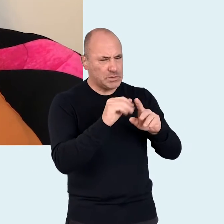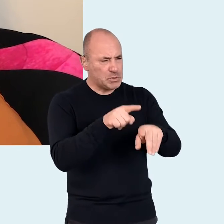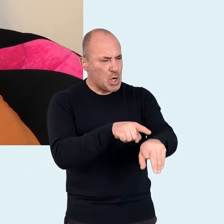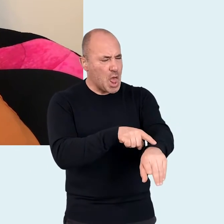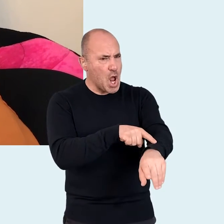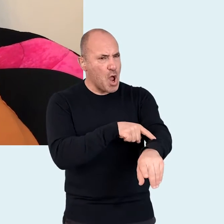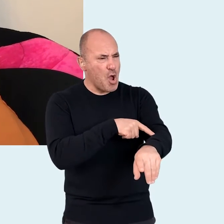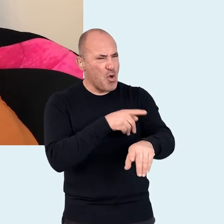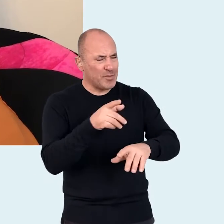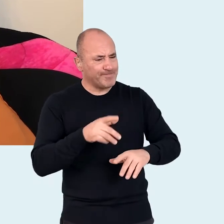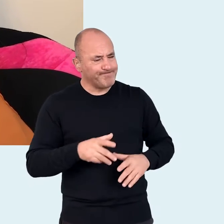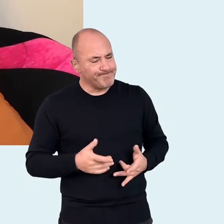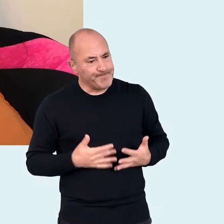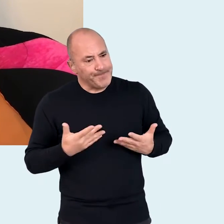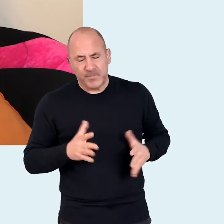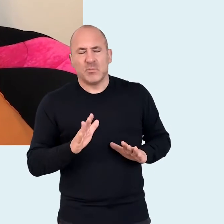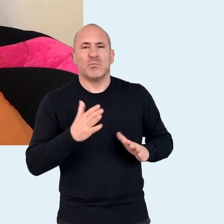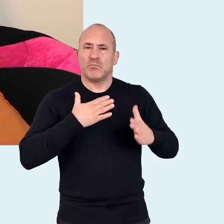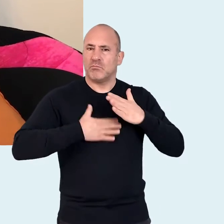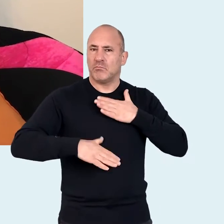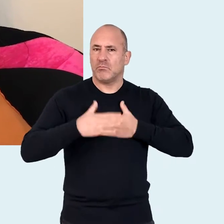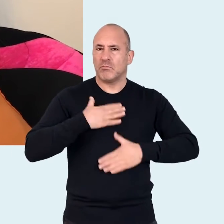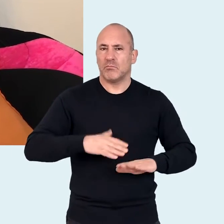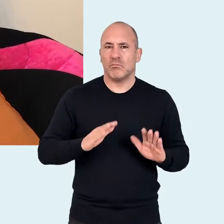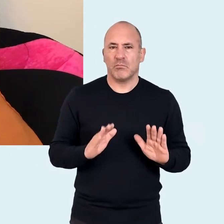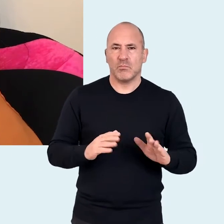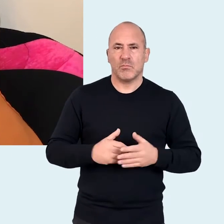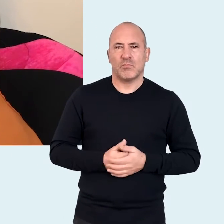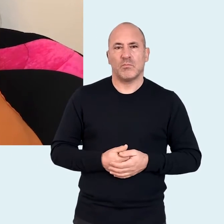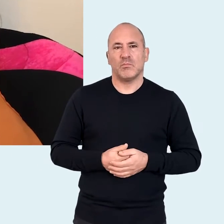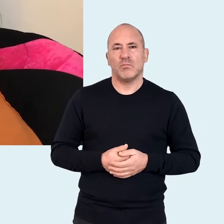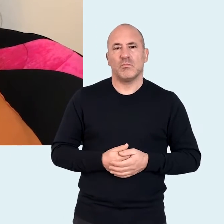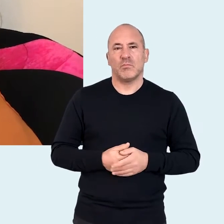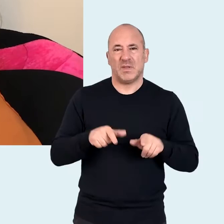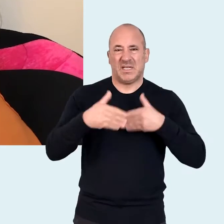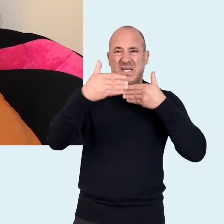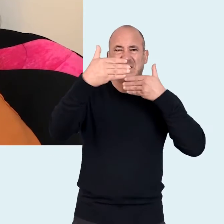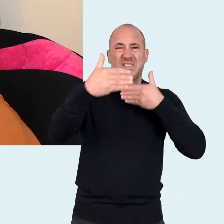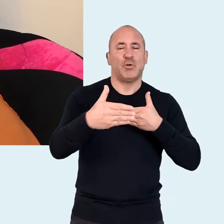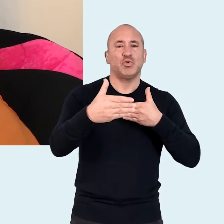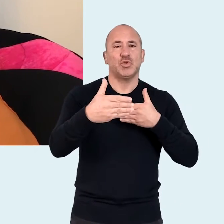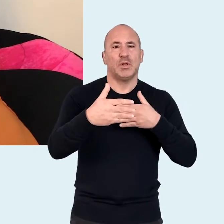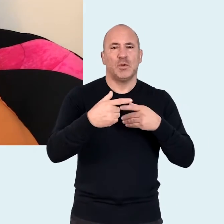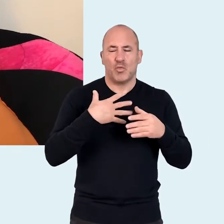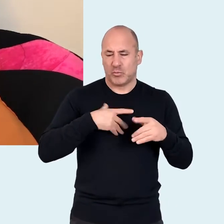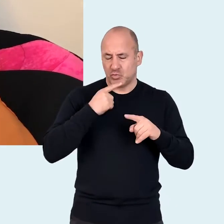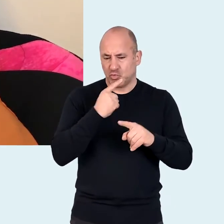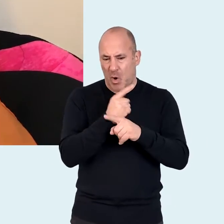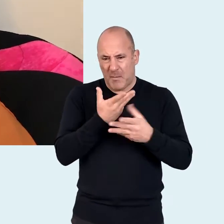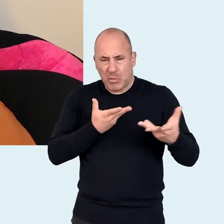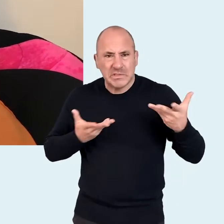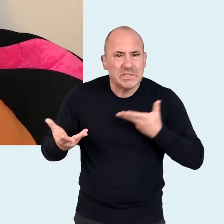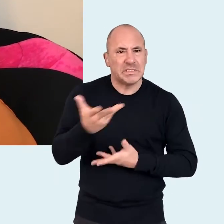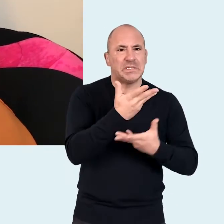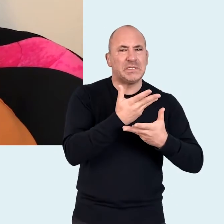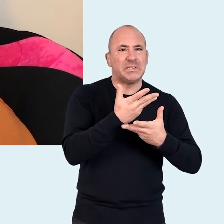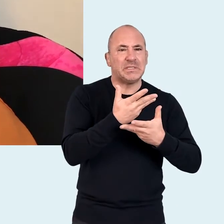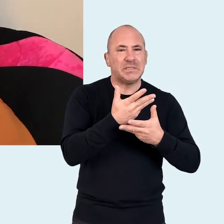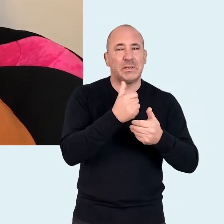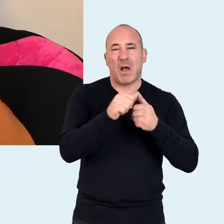Be patient if responses are slow. If there is something being discussed in a session,